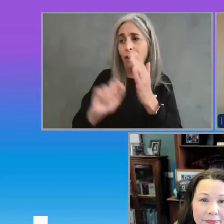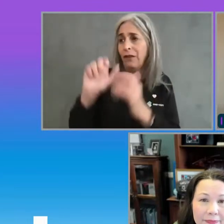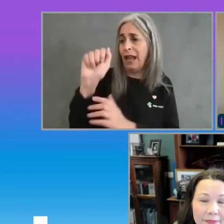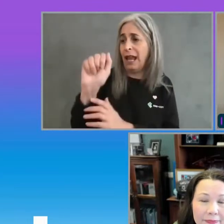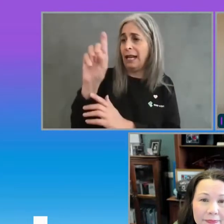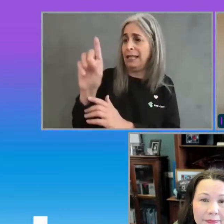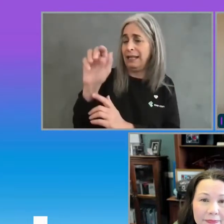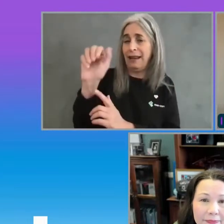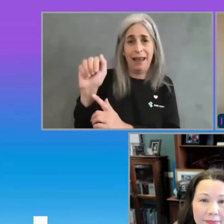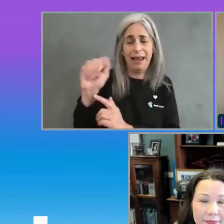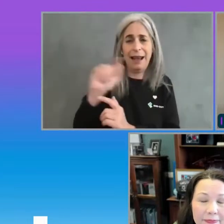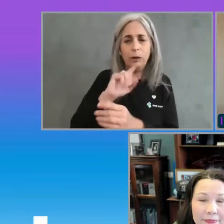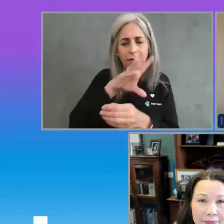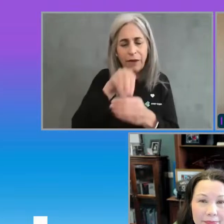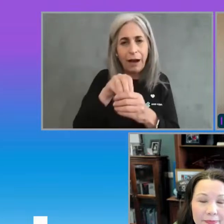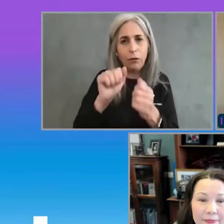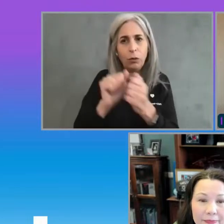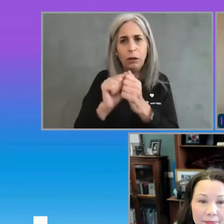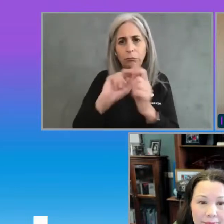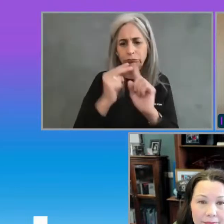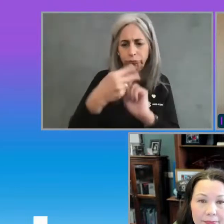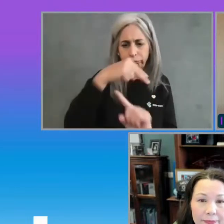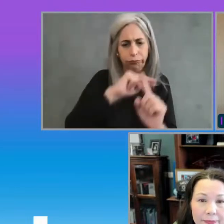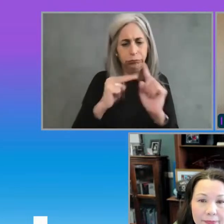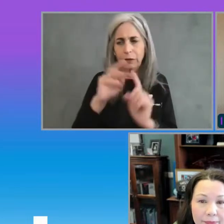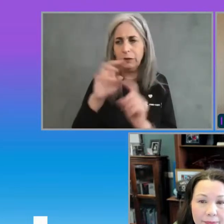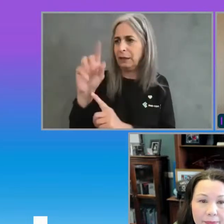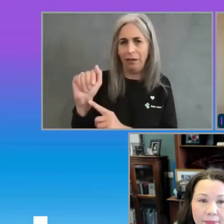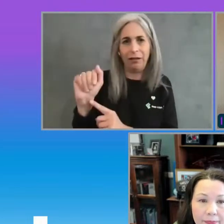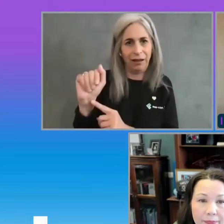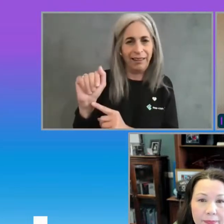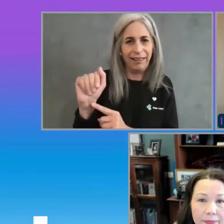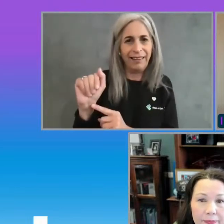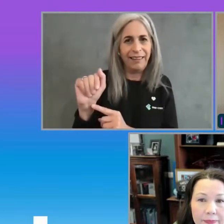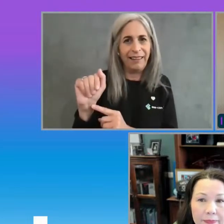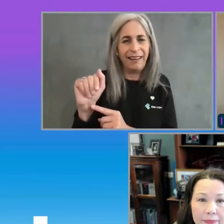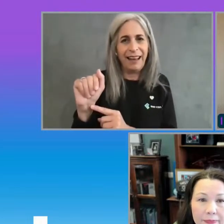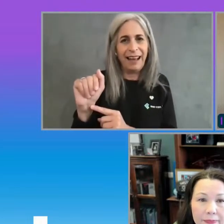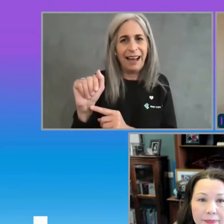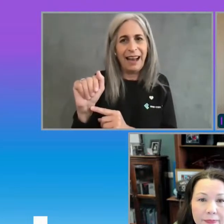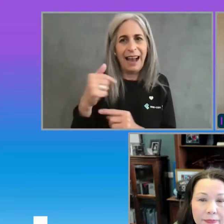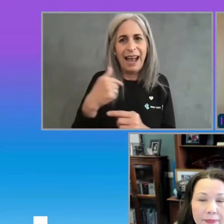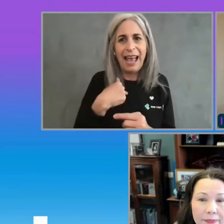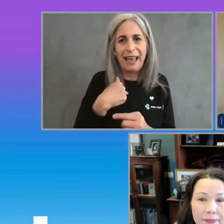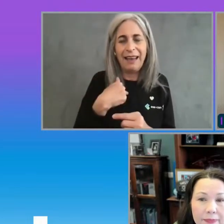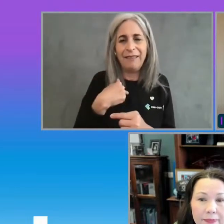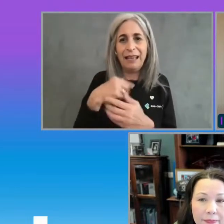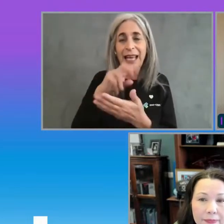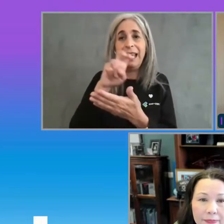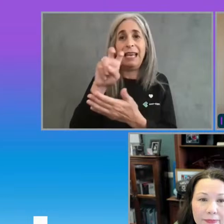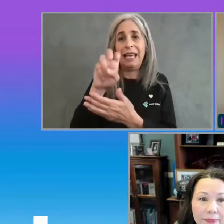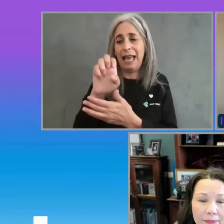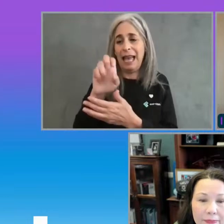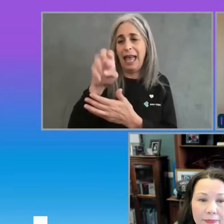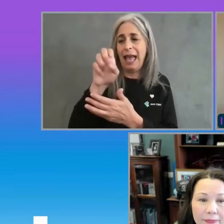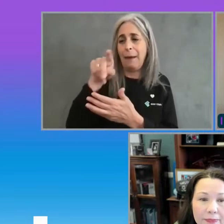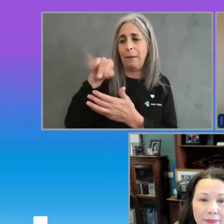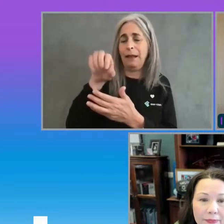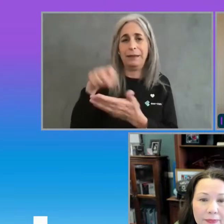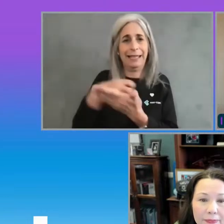the Ada. I was very involved in all aspects of disability. Then